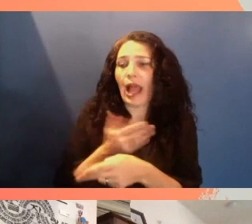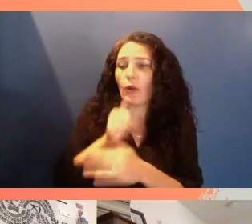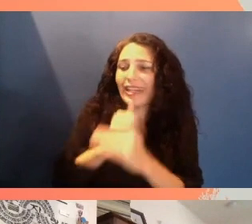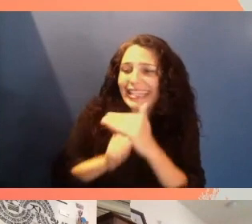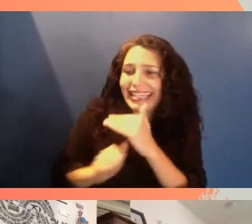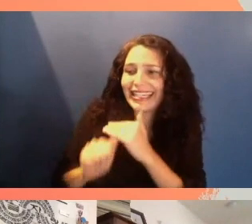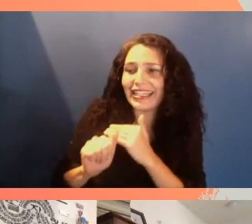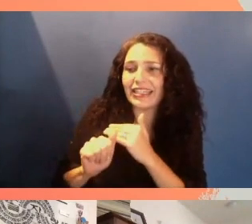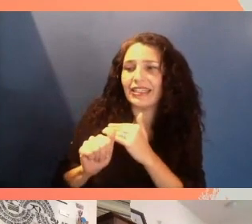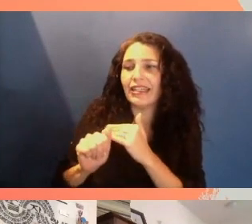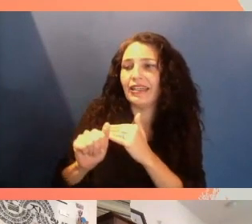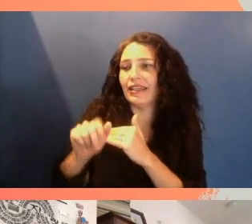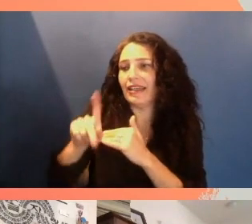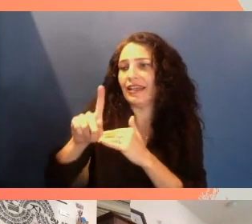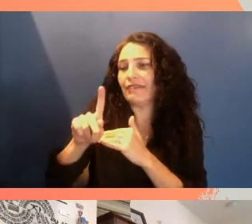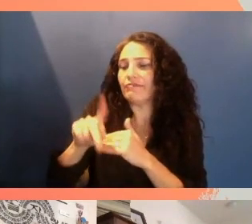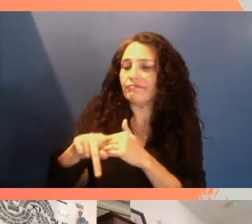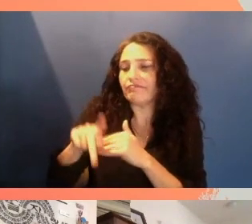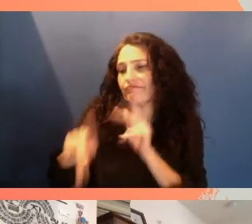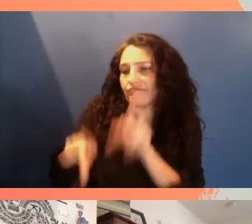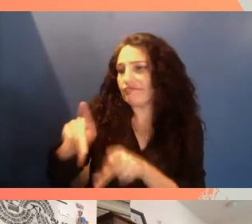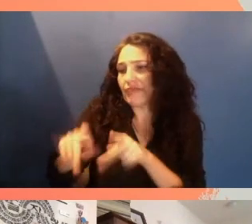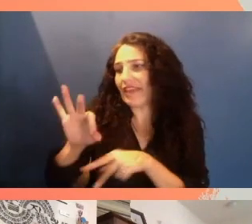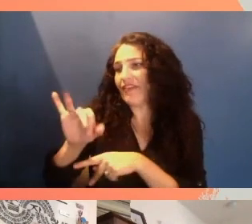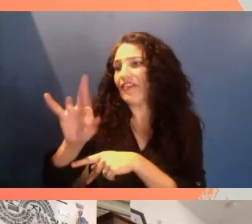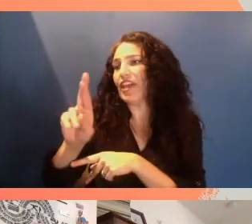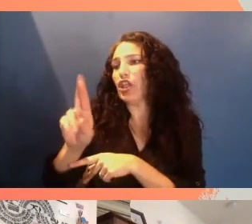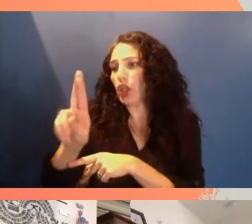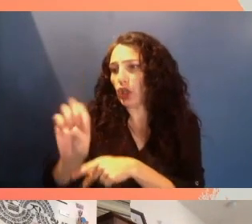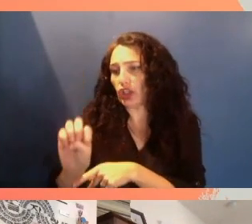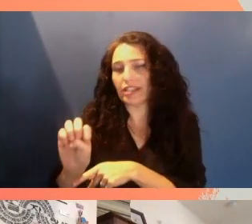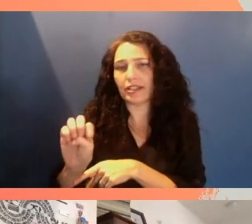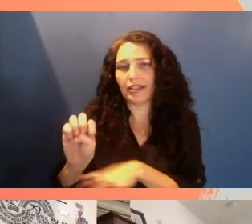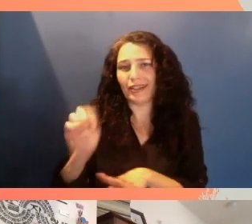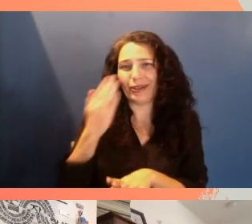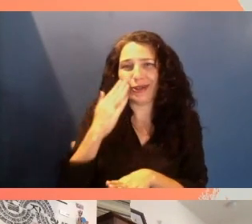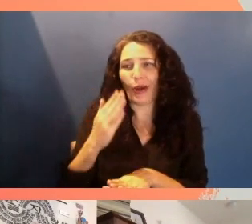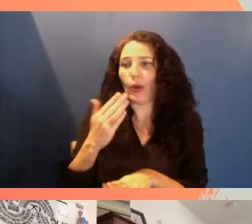This is a group of women that we just don't know what their names are,